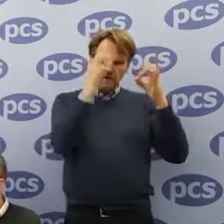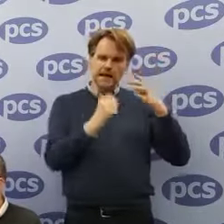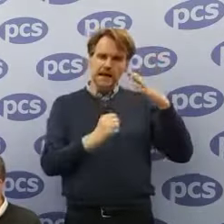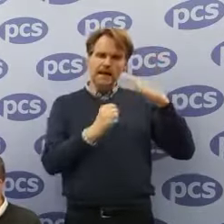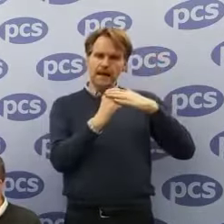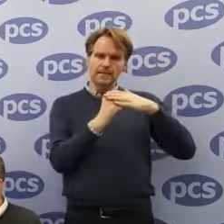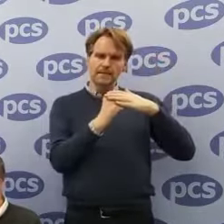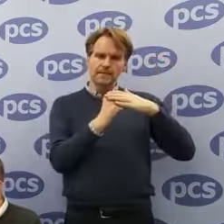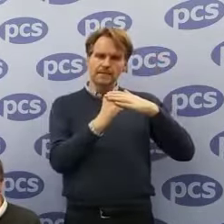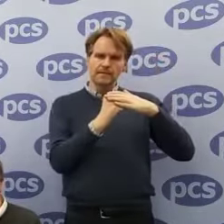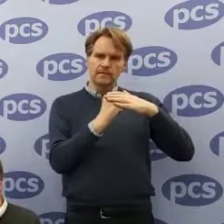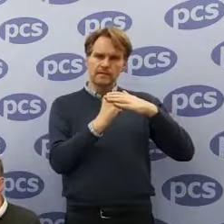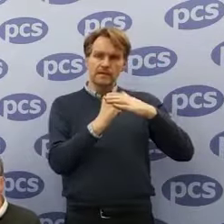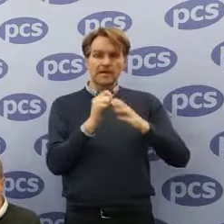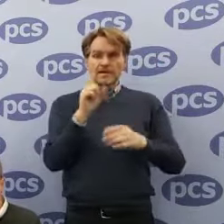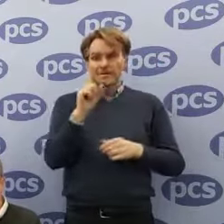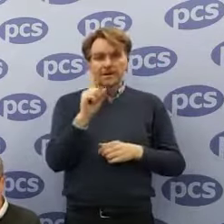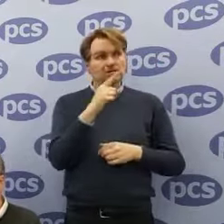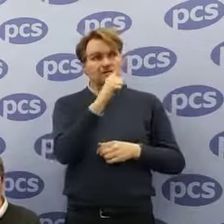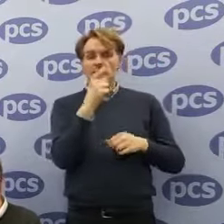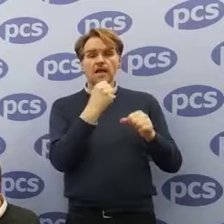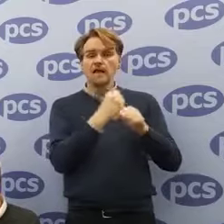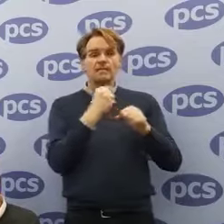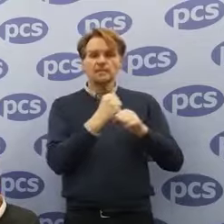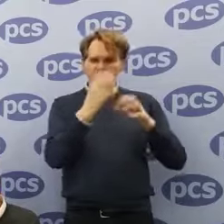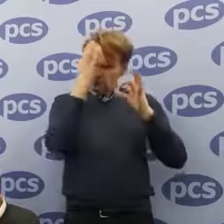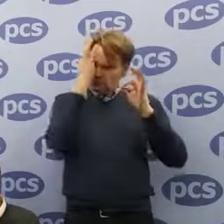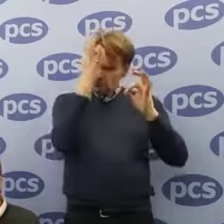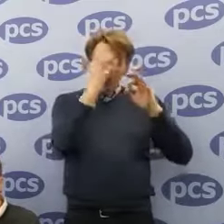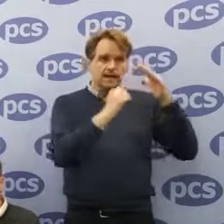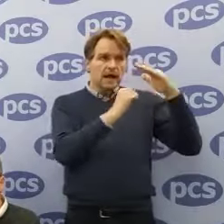got to remind ourselves all the time they don't have that rigid pay cap, now